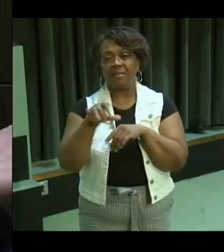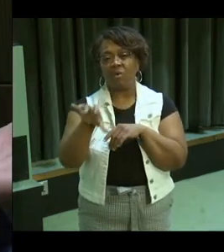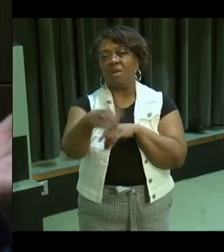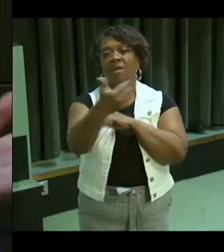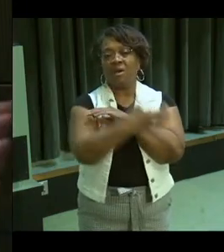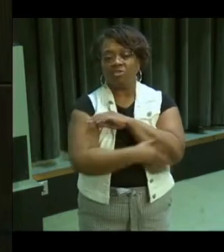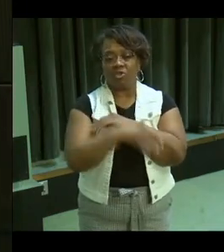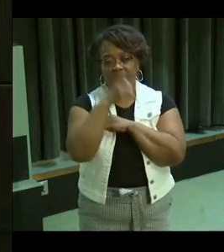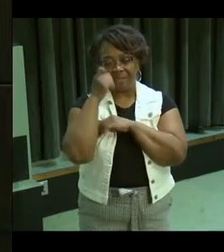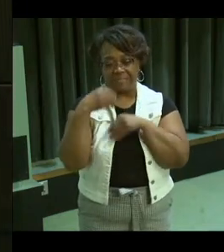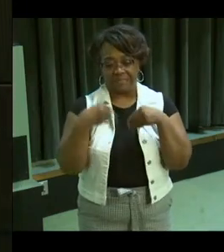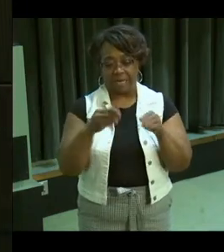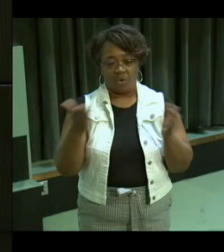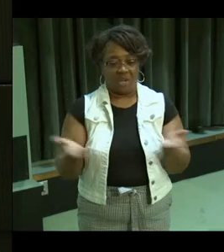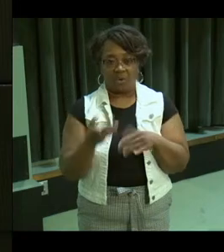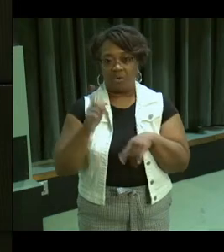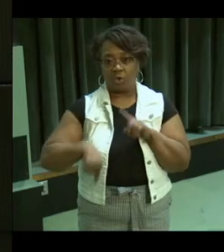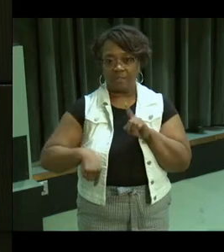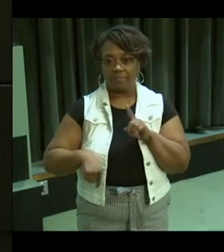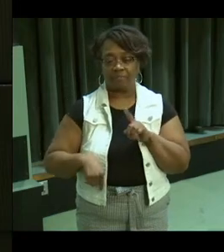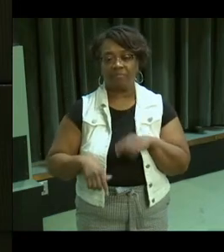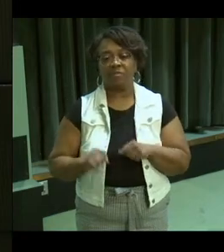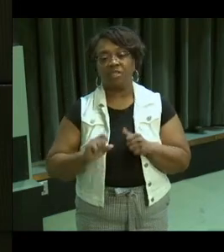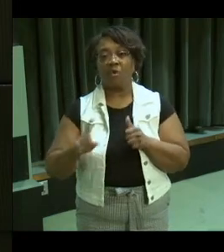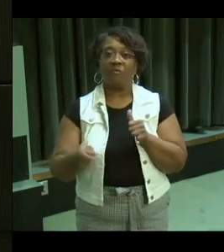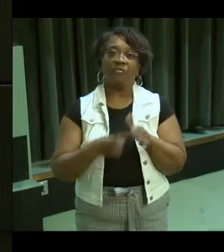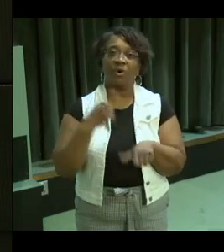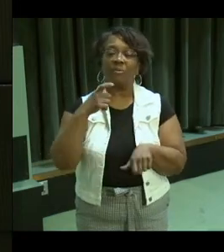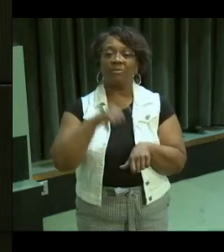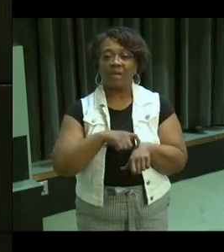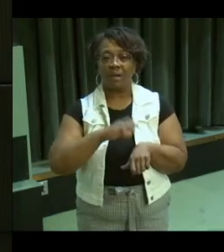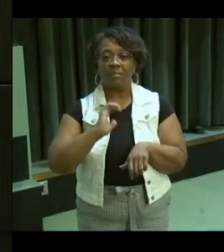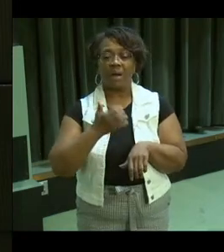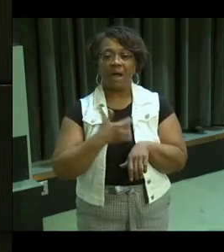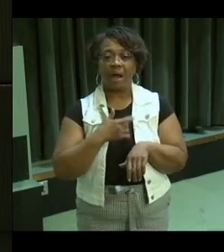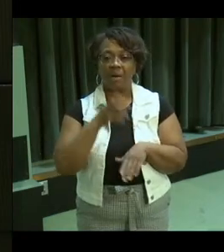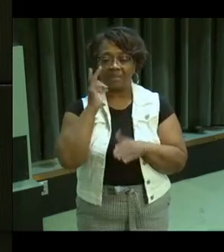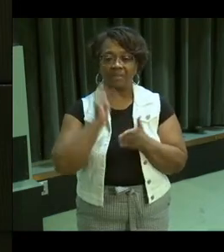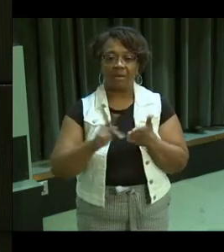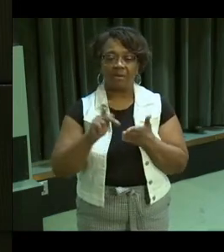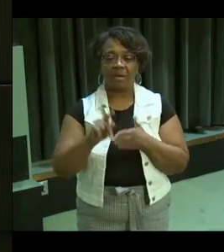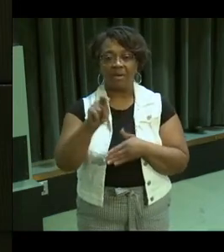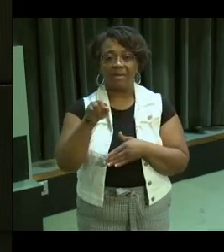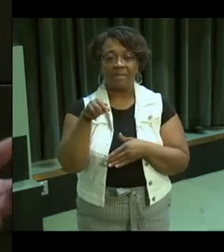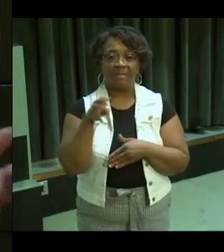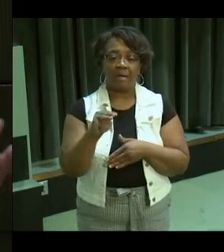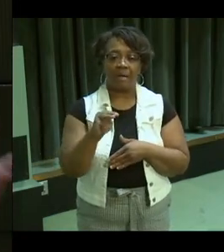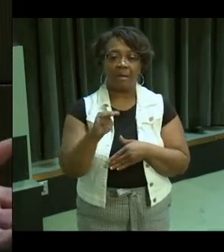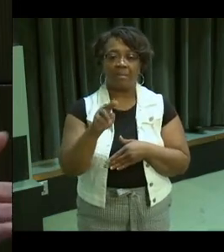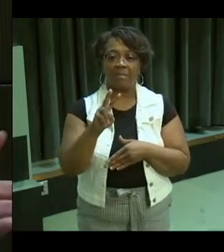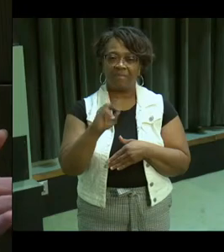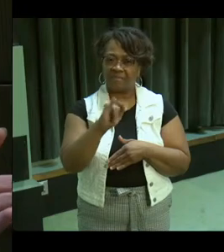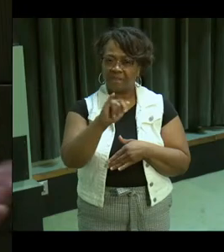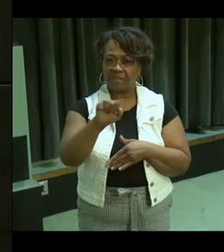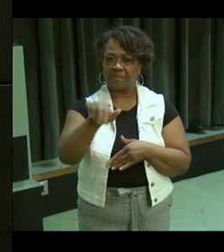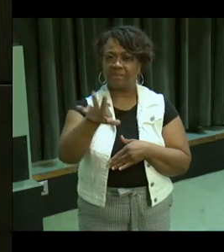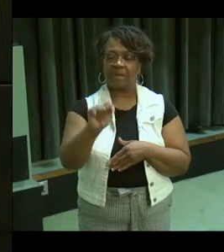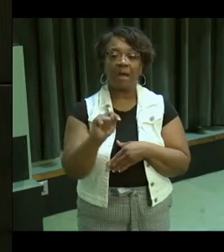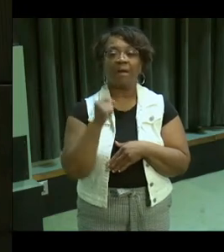sell them here, and so, for the first time, our secretary, Tom